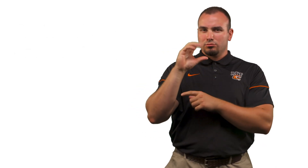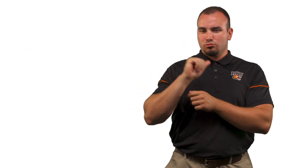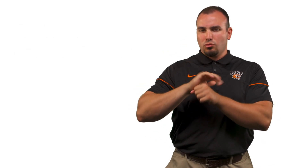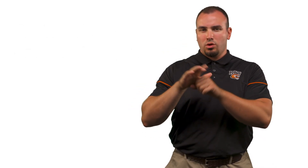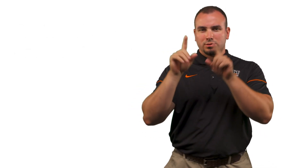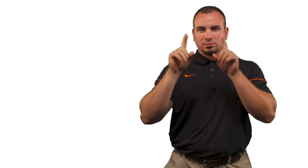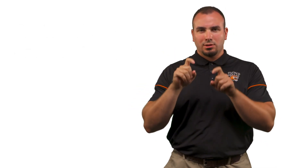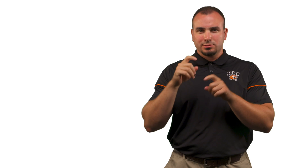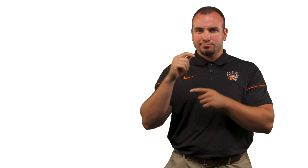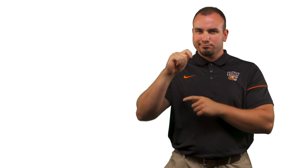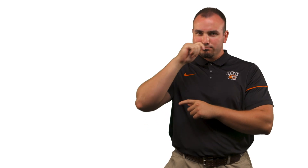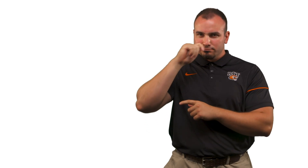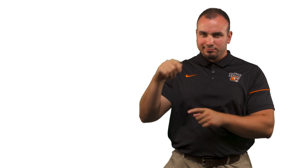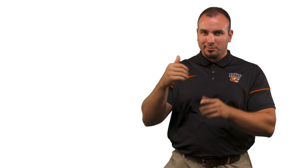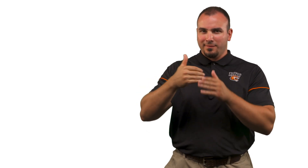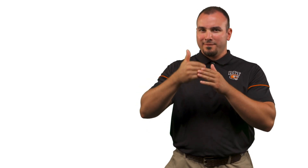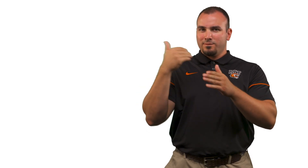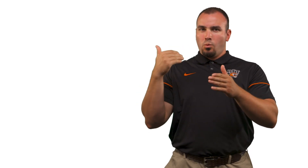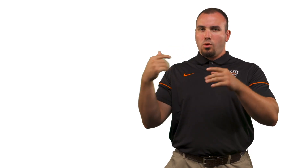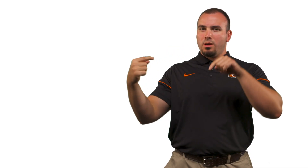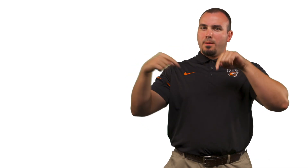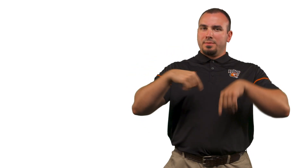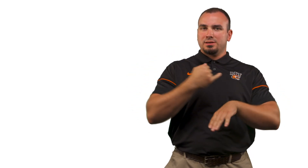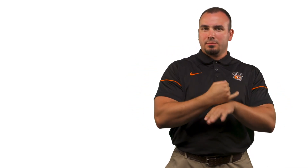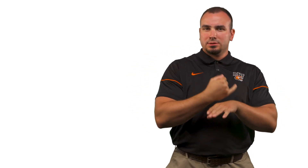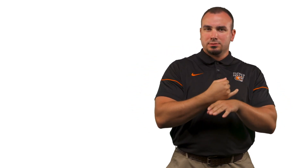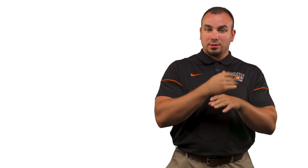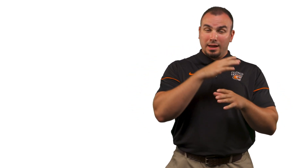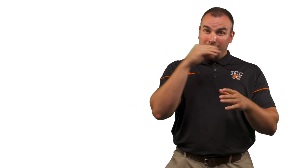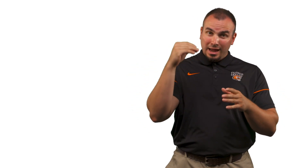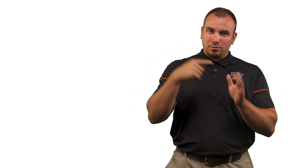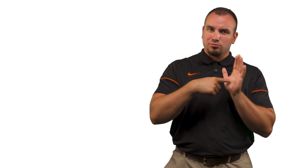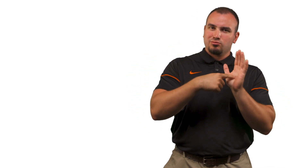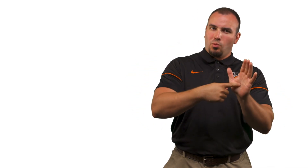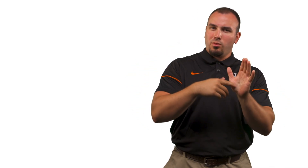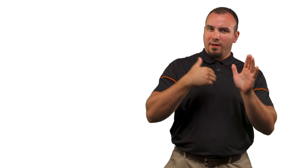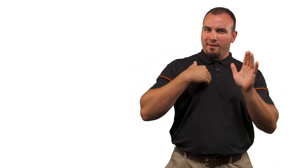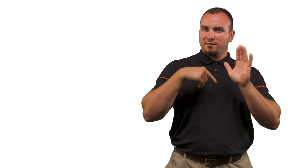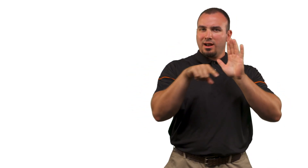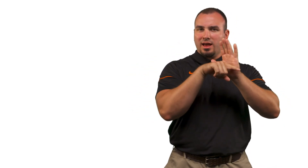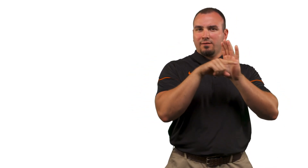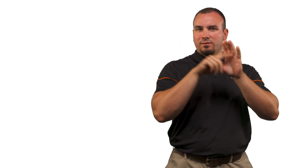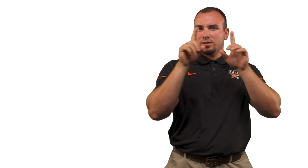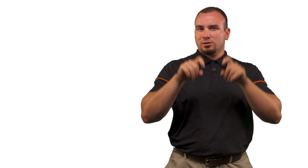for getting a COVID-19 test prior to coming to campus and must provide evidence of a negative